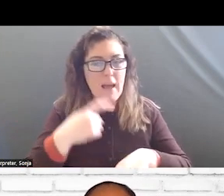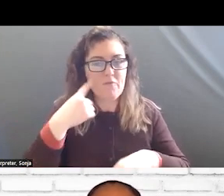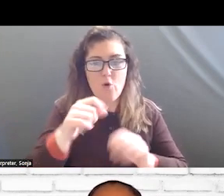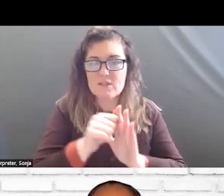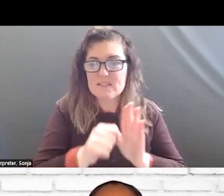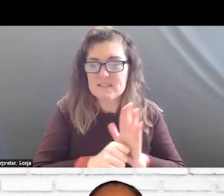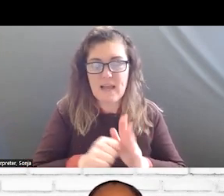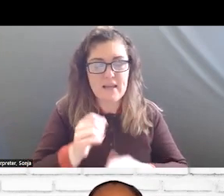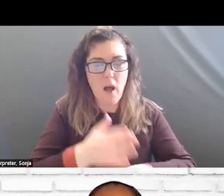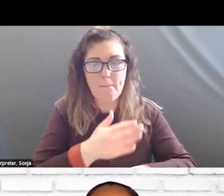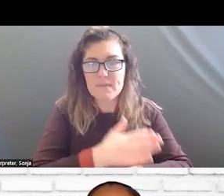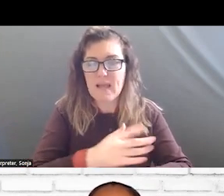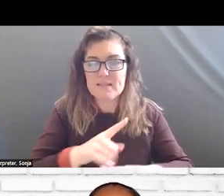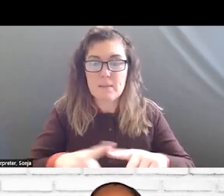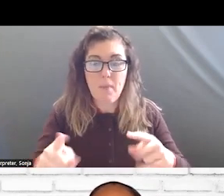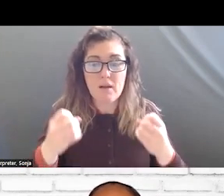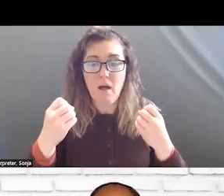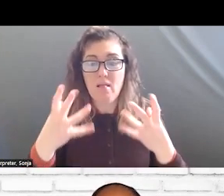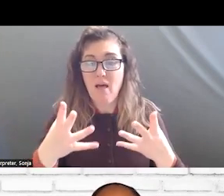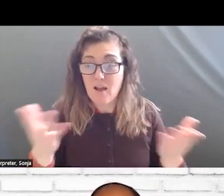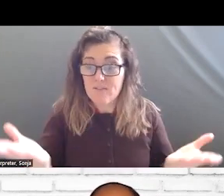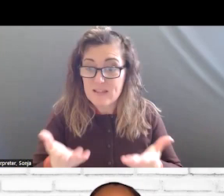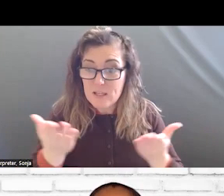I WANT TO HIGHLIGHT THAT A LOT OF WHAT WE TALKED ABOUT HERE AND ALLOWING THE